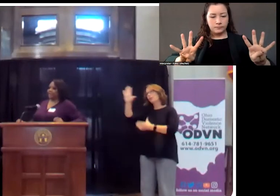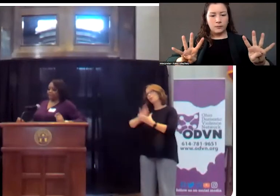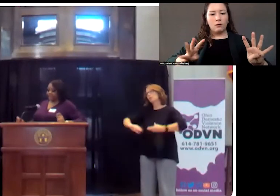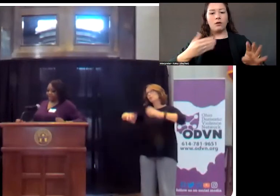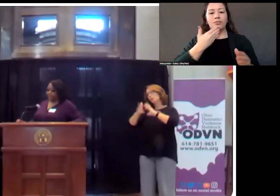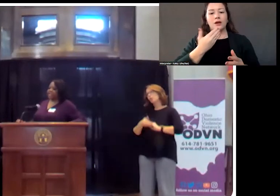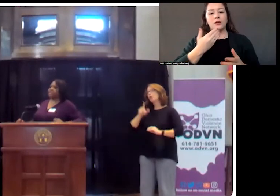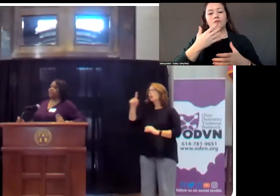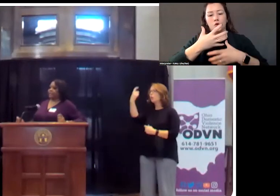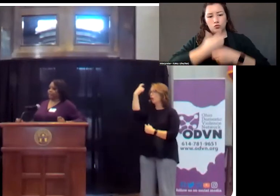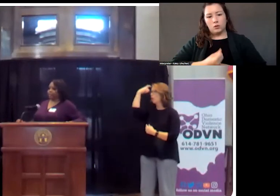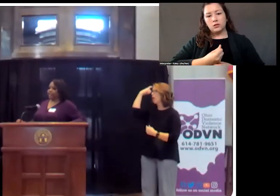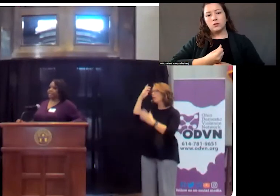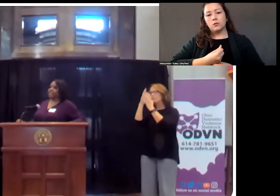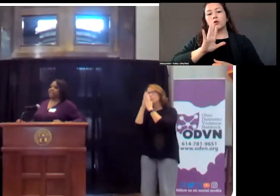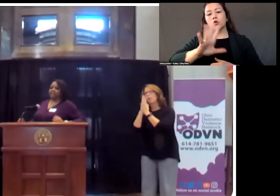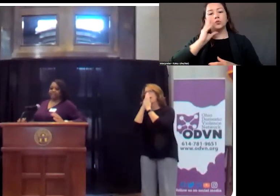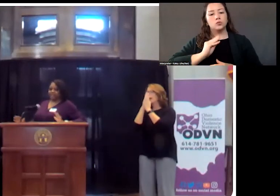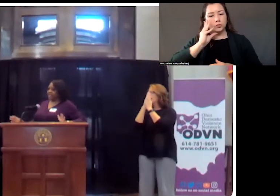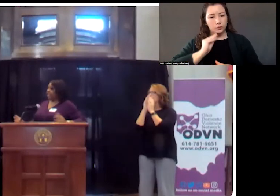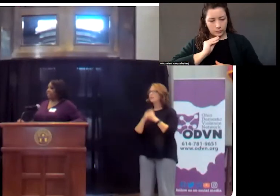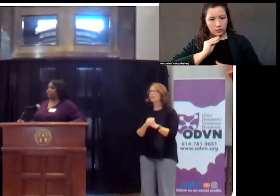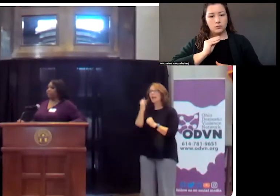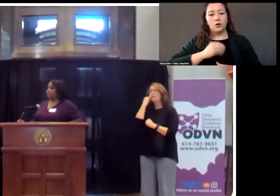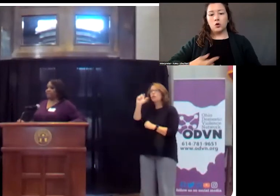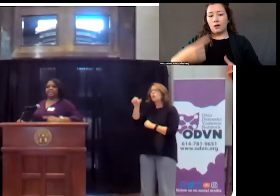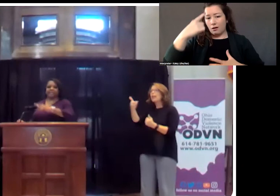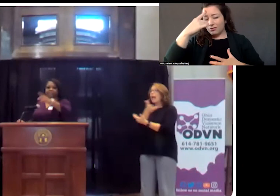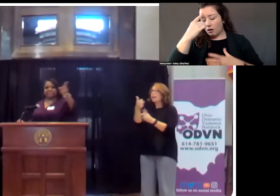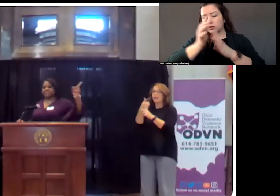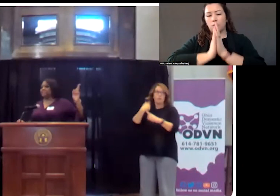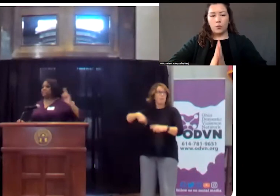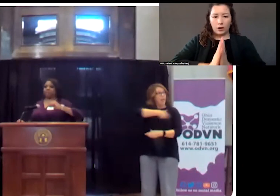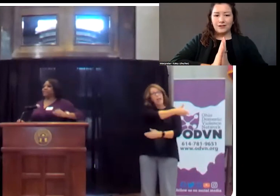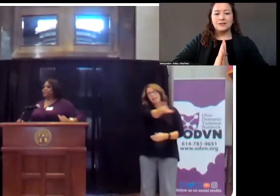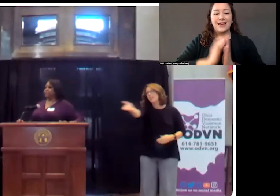You are in our thoughts and our prayers. And if you need anything from us, any of us, this is what we do.